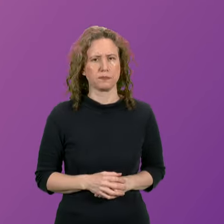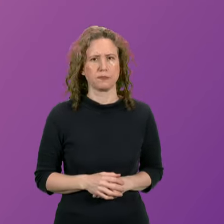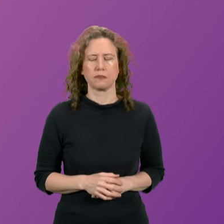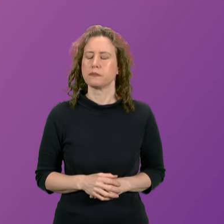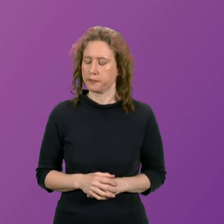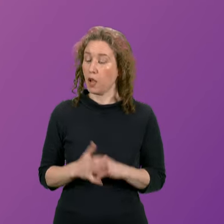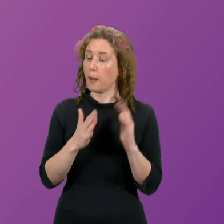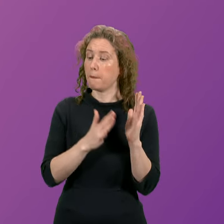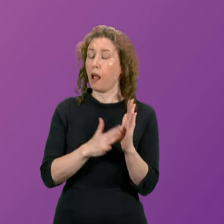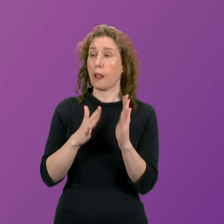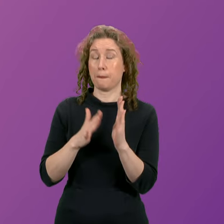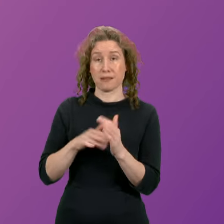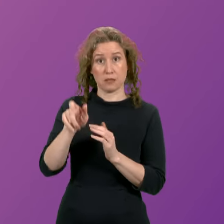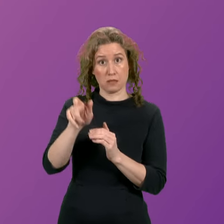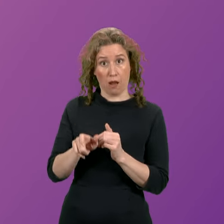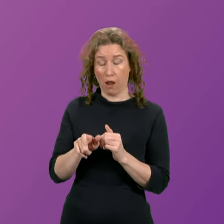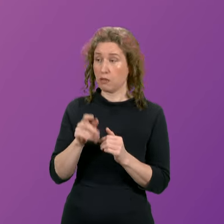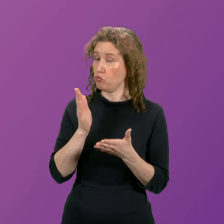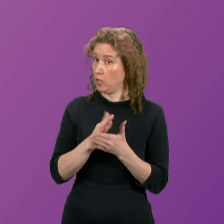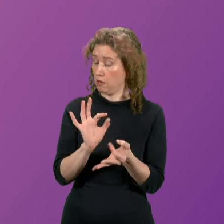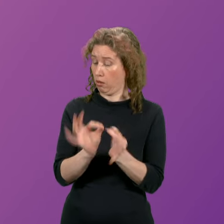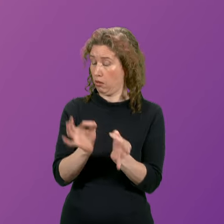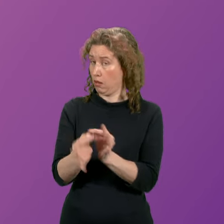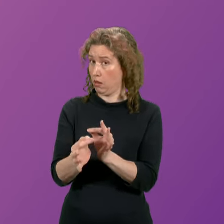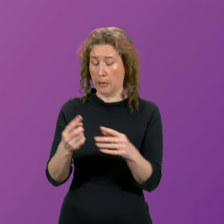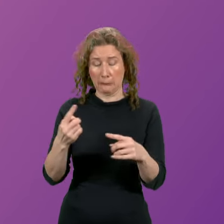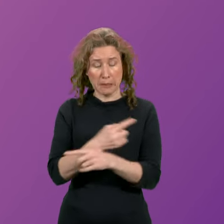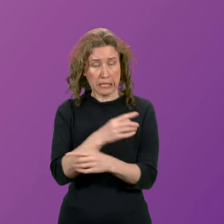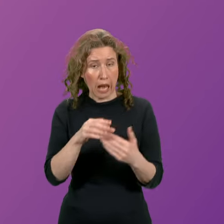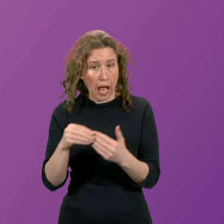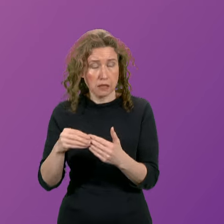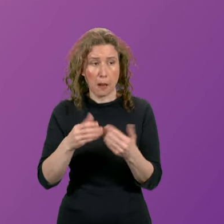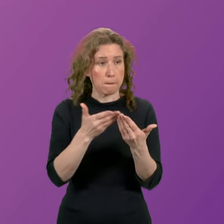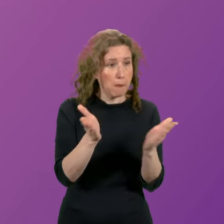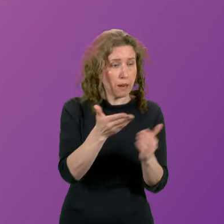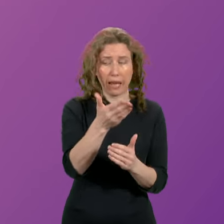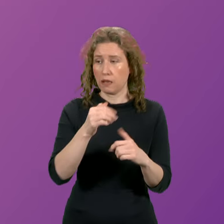Michael Matheson misled the public, misled the press and misled the